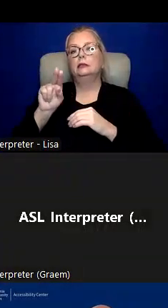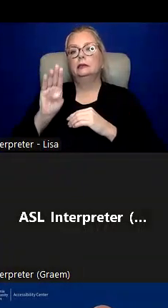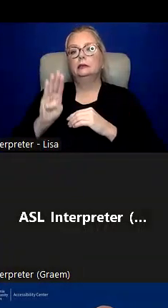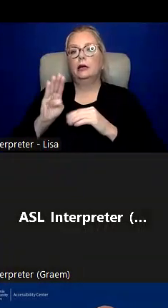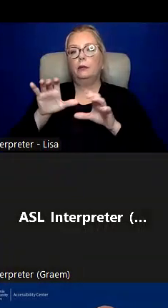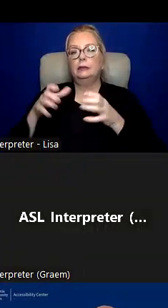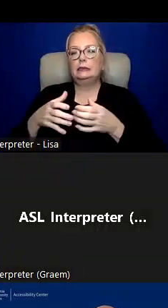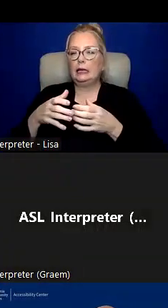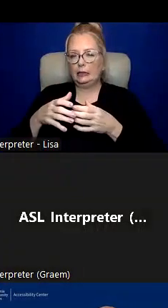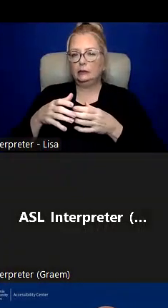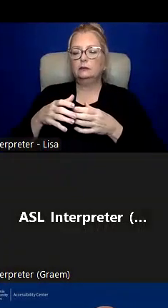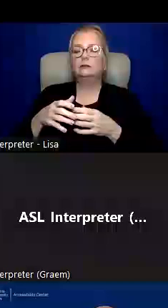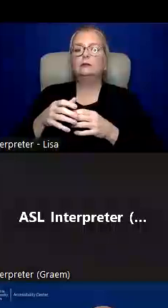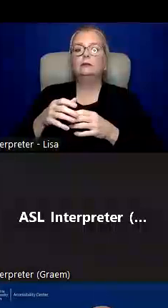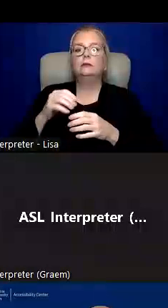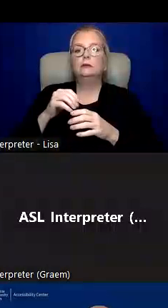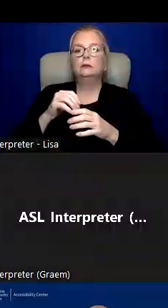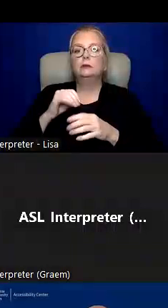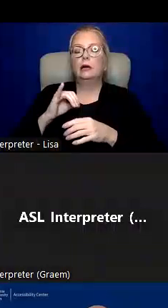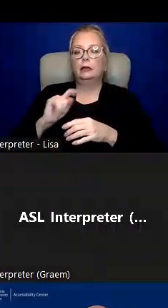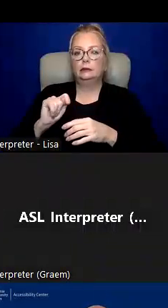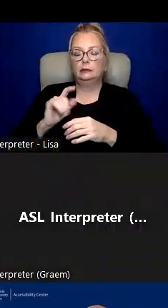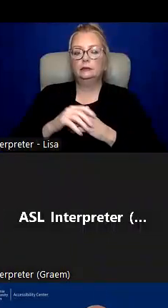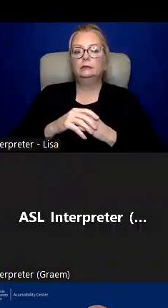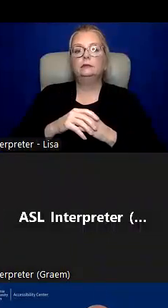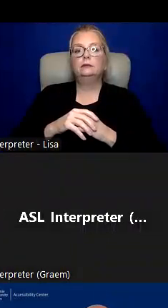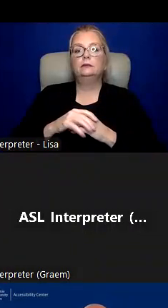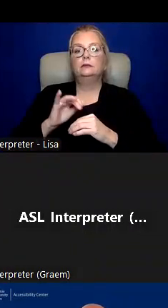And specifically, it's refers to technologies